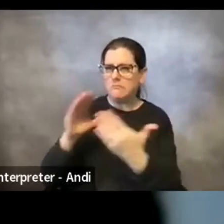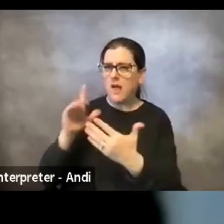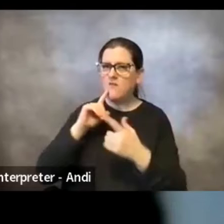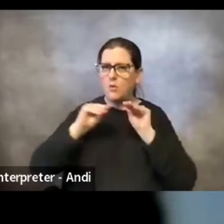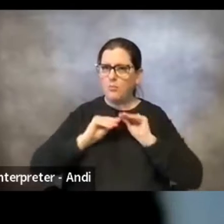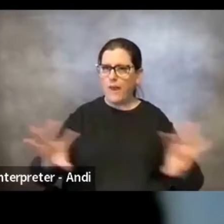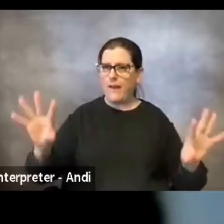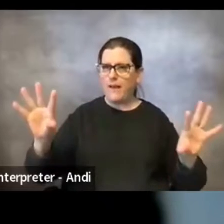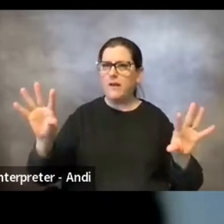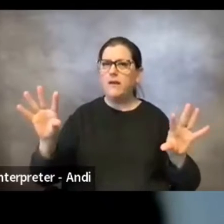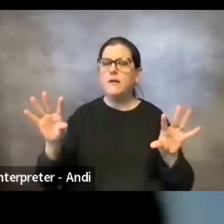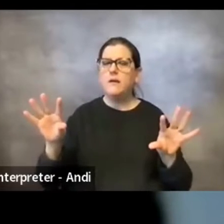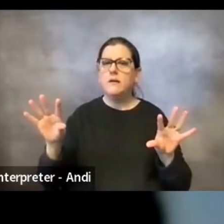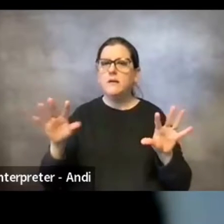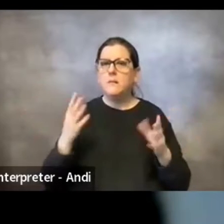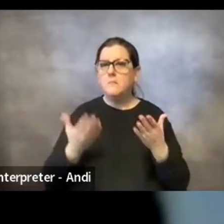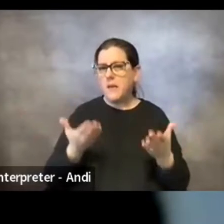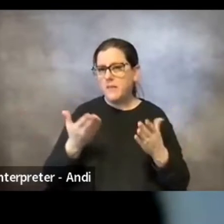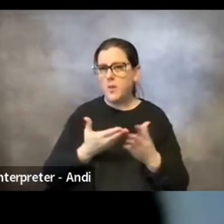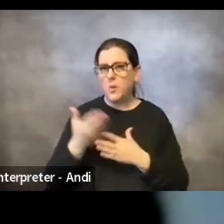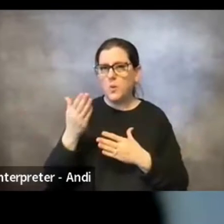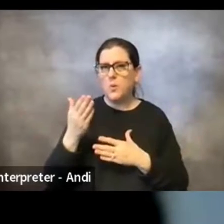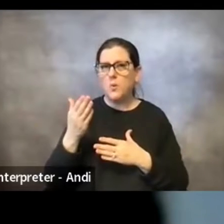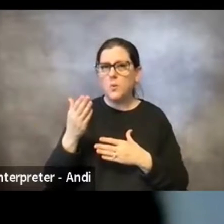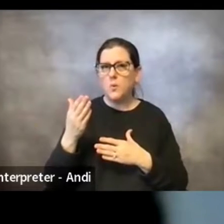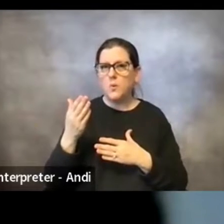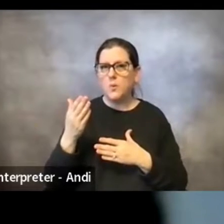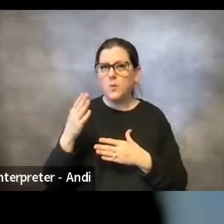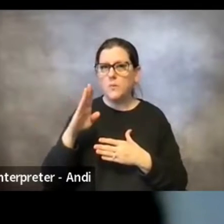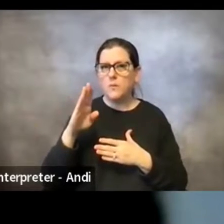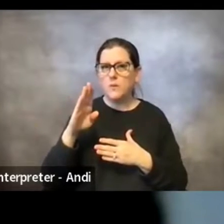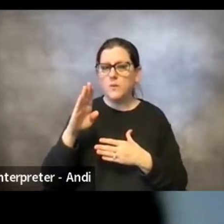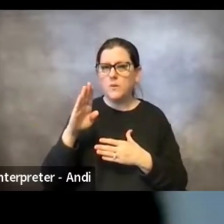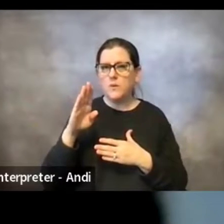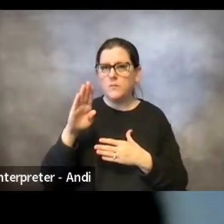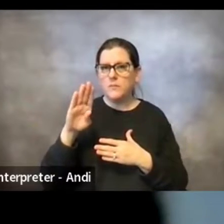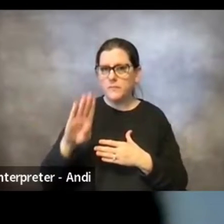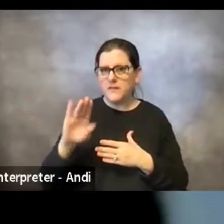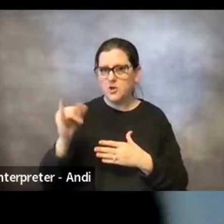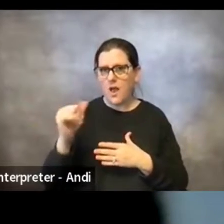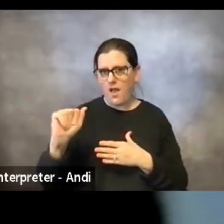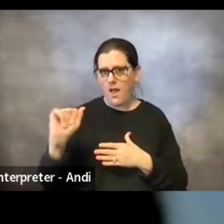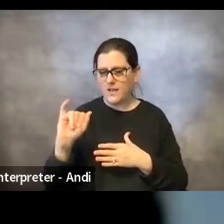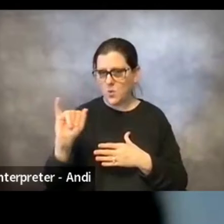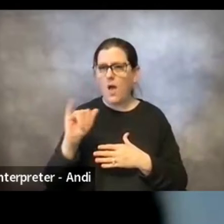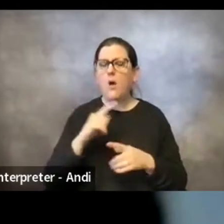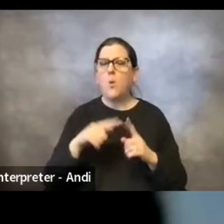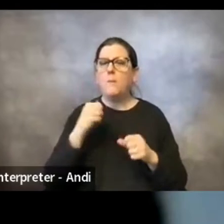through BJA as well. But we'll make sure that the link is is out in the world once it is ready.